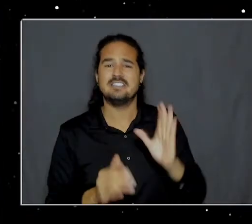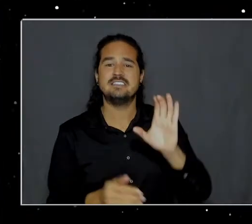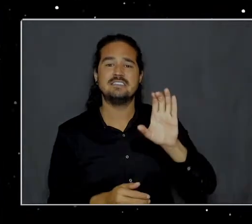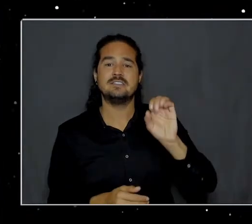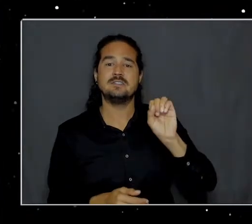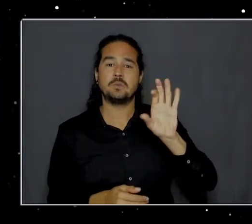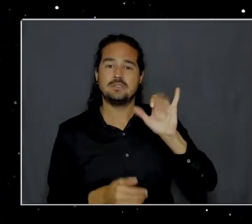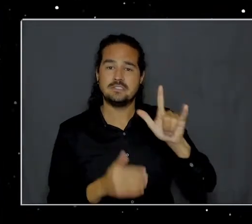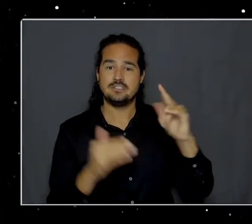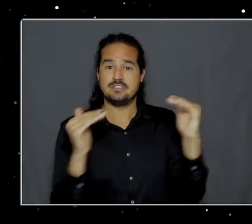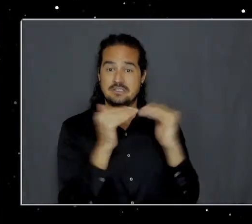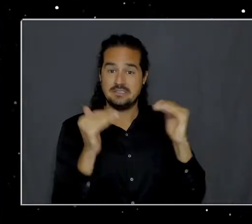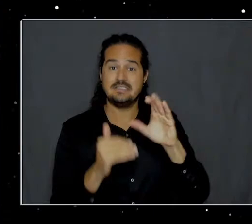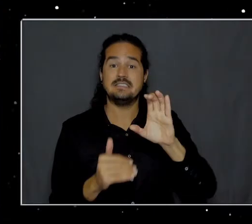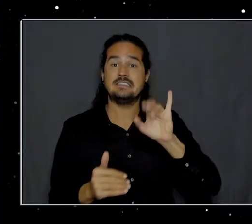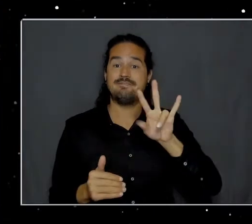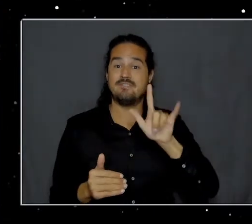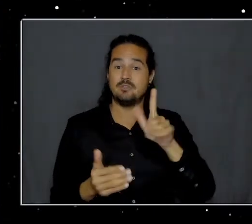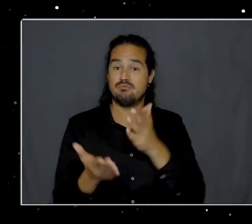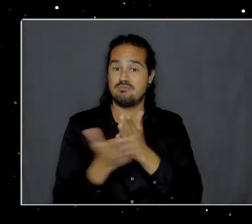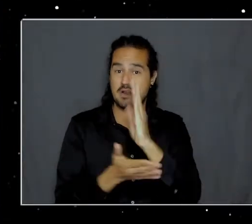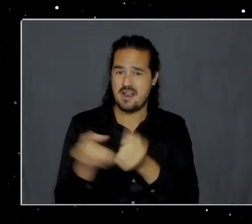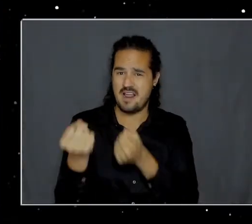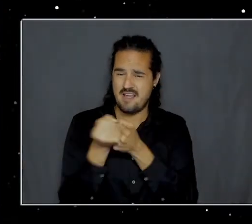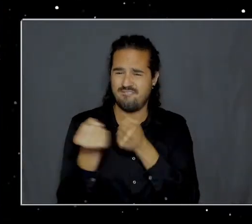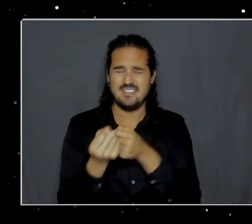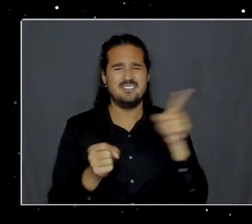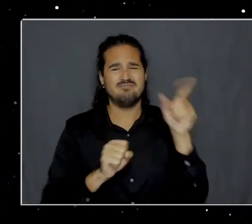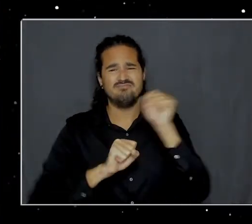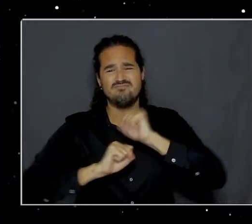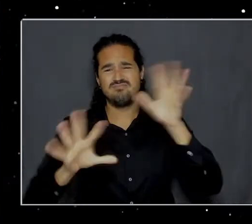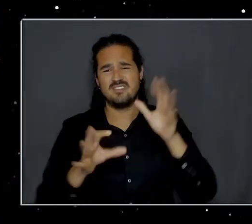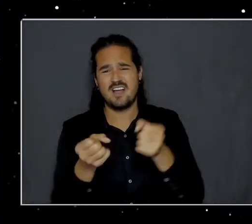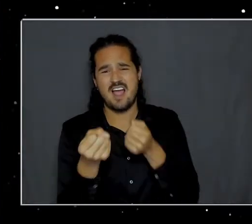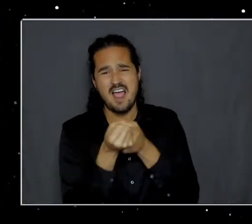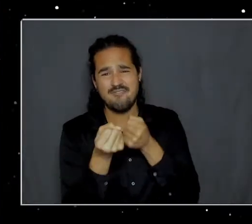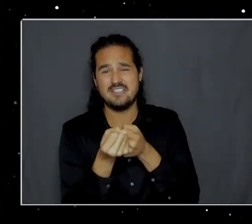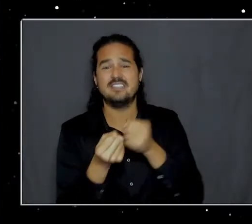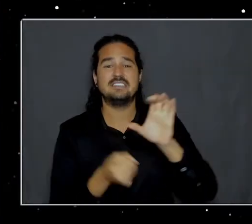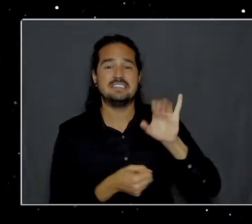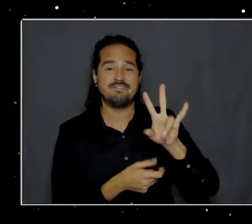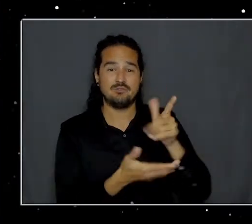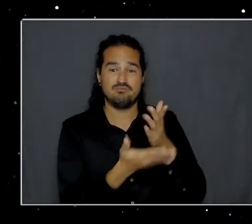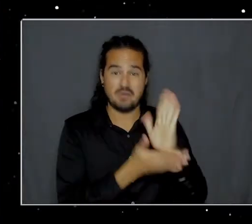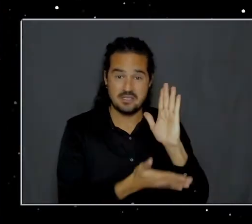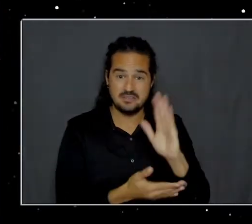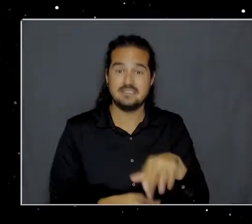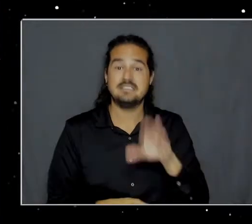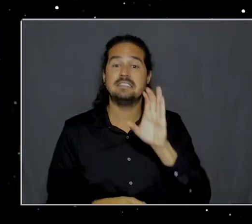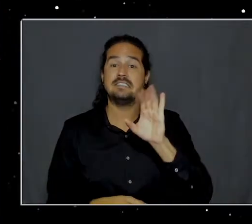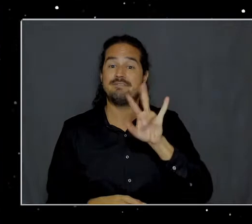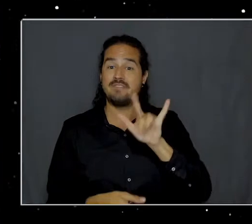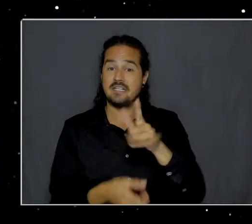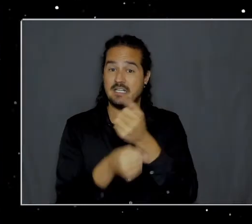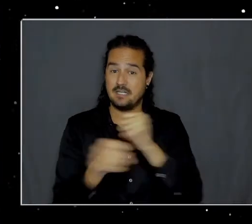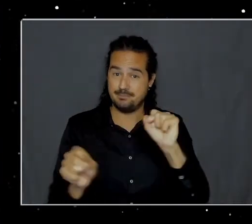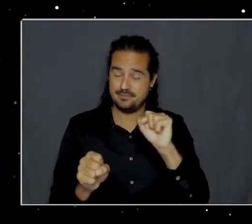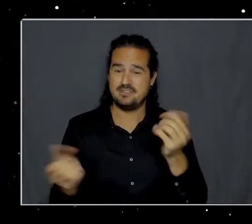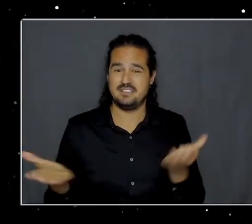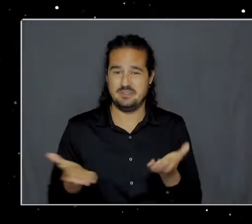RACIAL JUSTICE AND CIVIL RIGHTS ADVOCACY, A FIERCE ADVOCATE FOR CIVIL RIGHTS AND CIVIL LIBERTIES IN WASHINGTON.